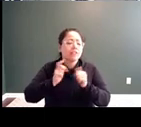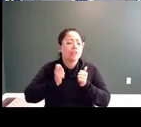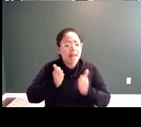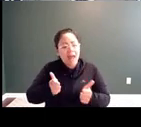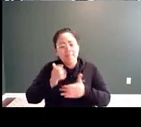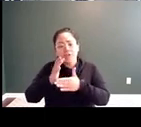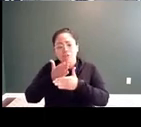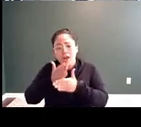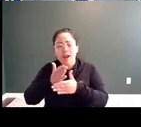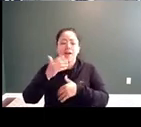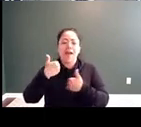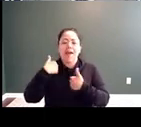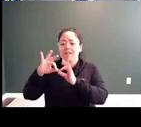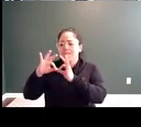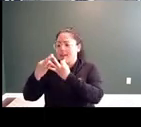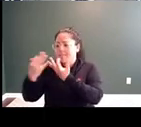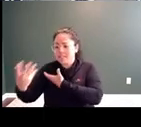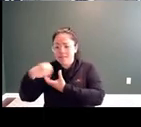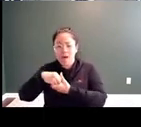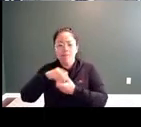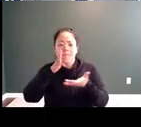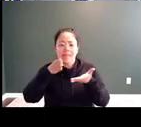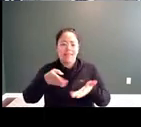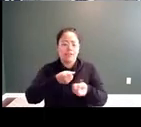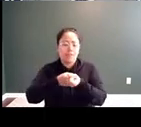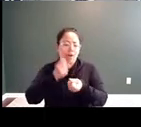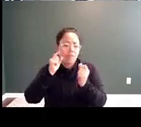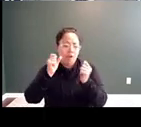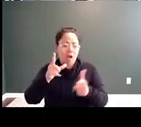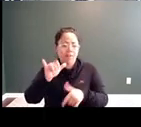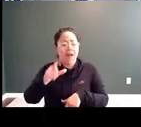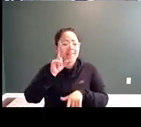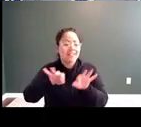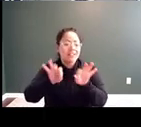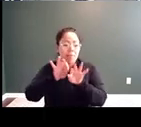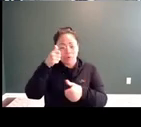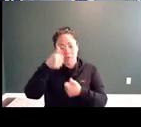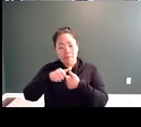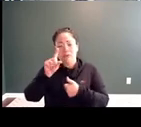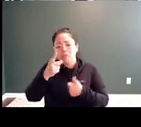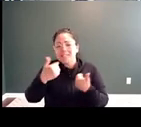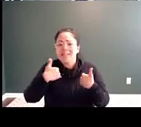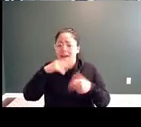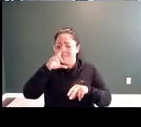and have families involved, and be there for all of it. So I think it's really important to remember as well just to have fun and find ways to spark joy